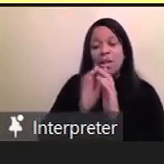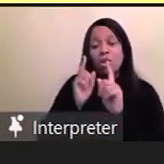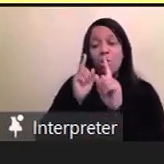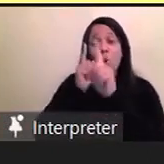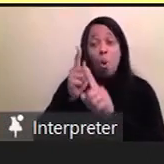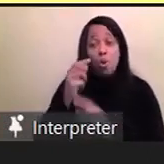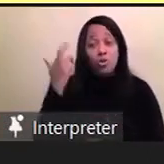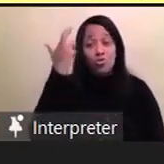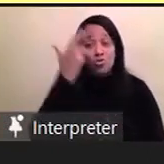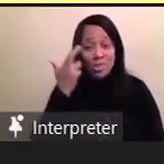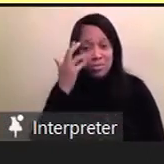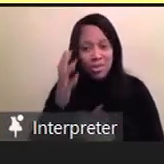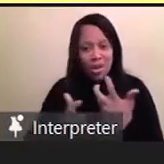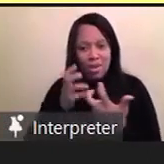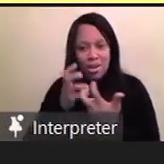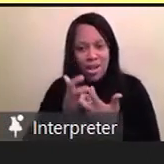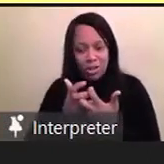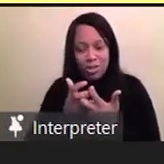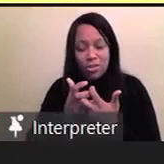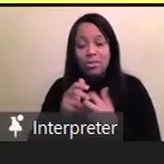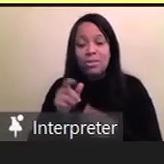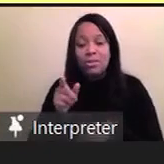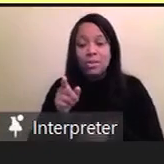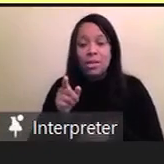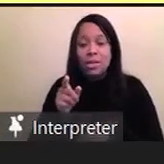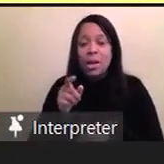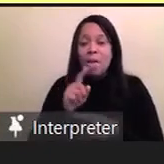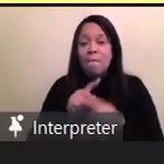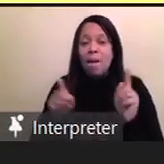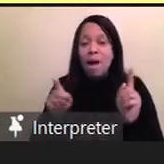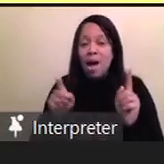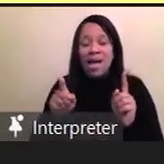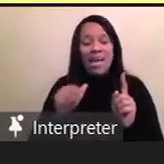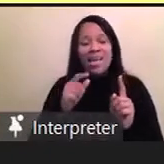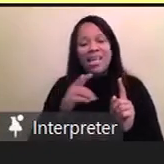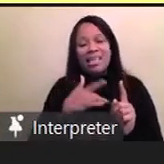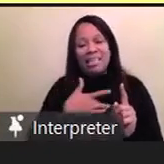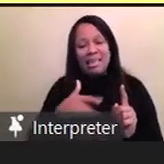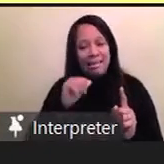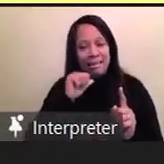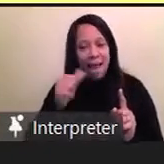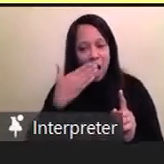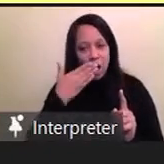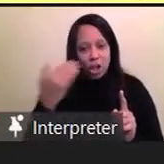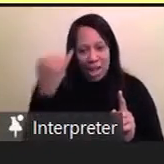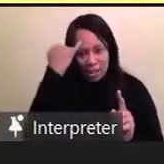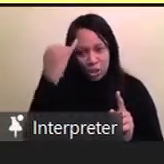But it's not usually a good idea just to refuse some accommodation.